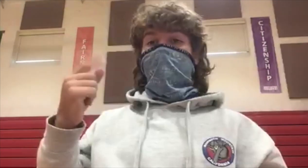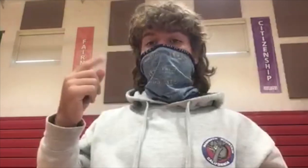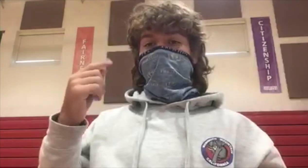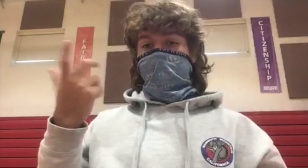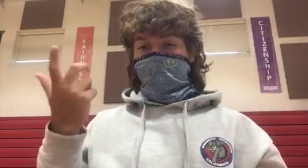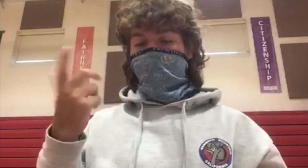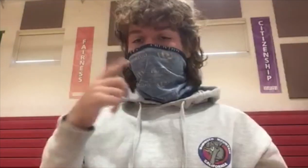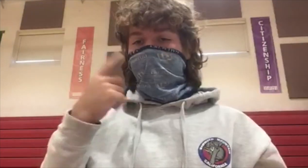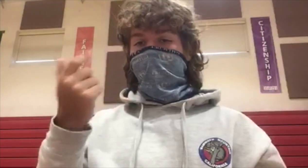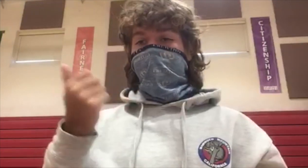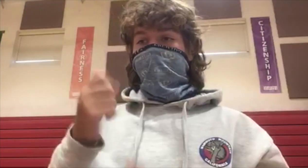Favorite part about distance learning?